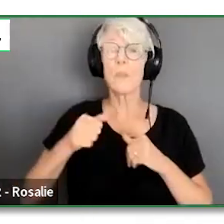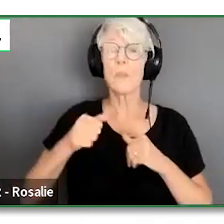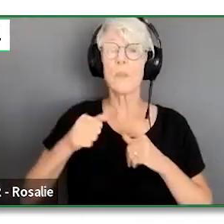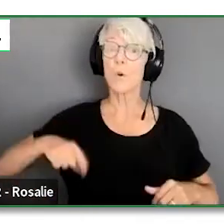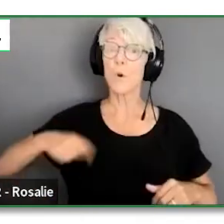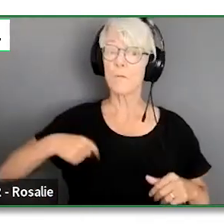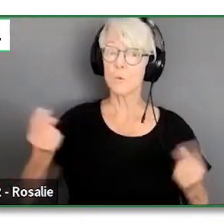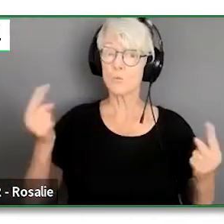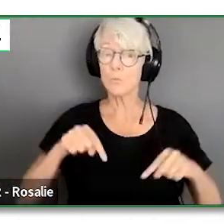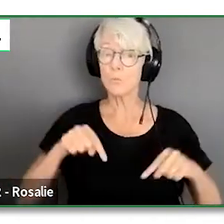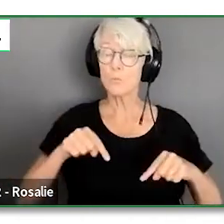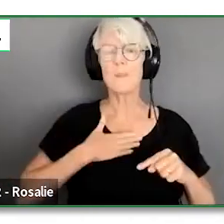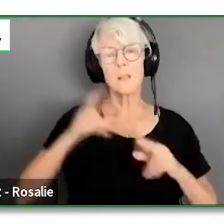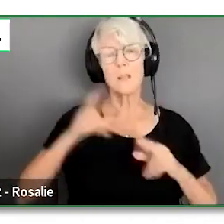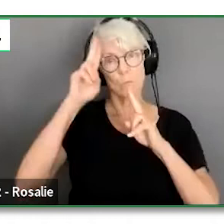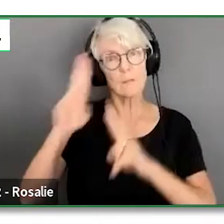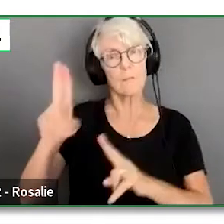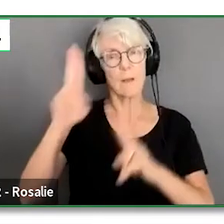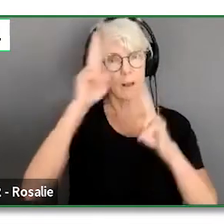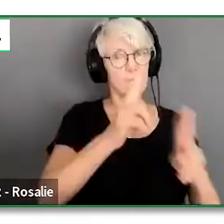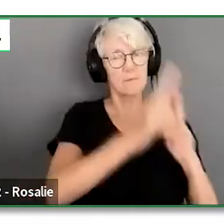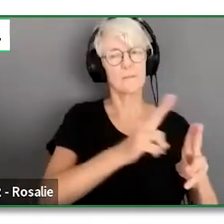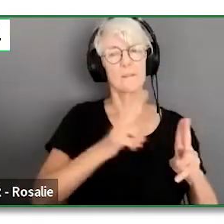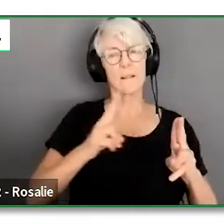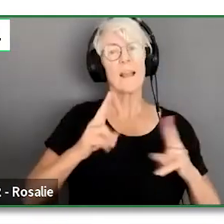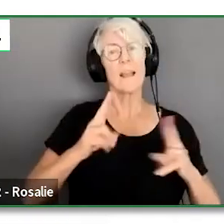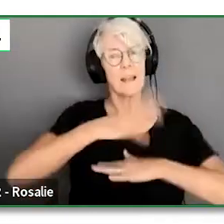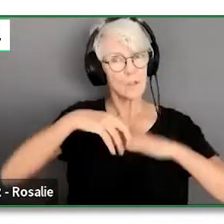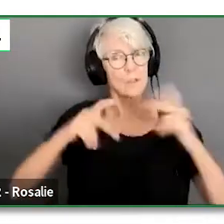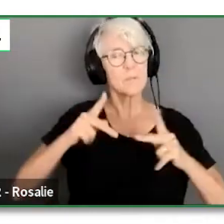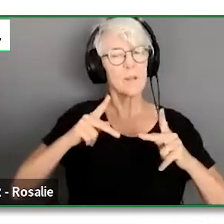respects to the Indigenous peoples that inhabited these sacred lands way before